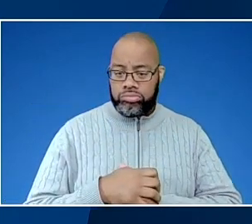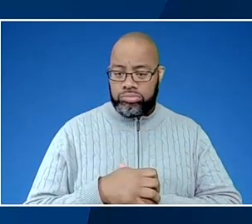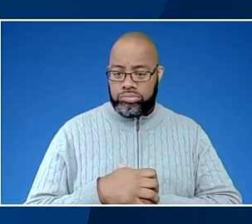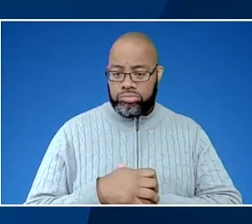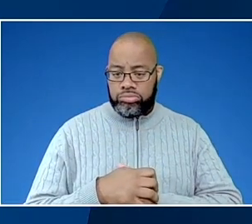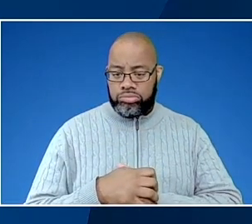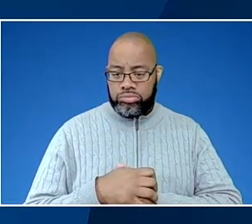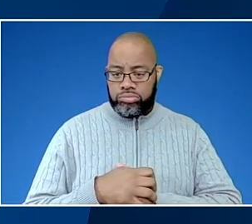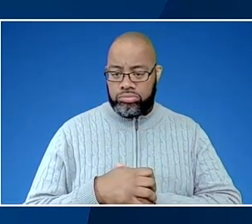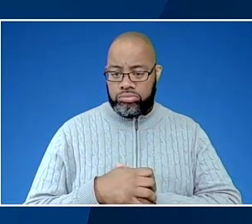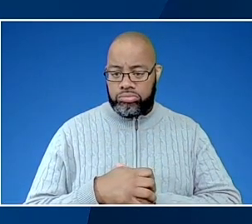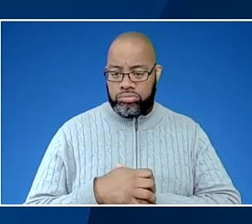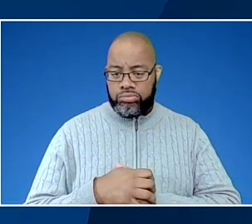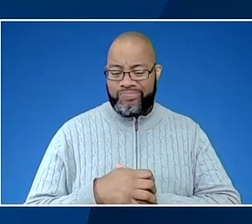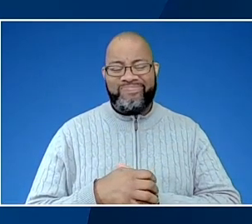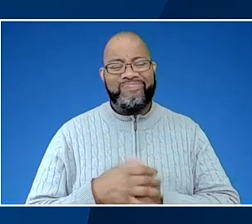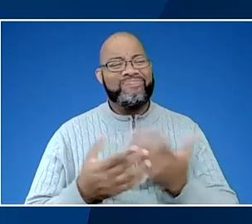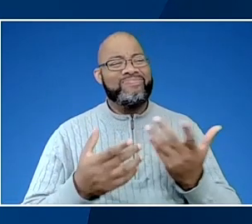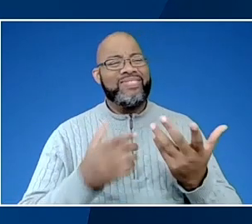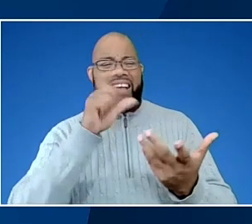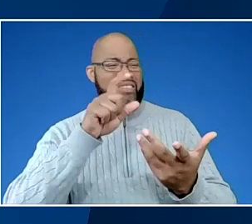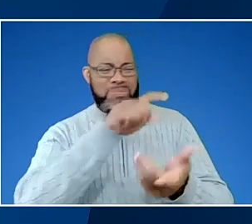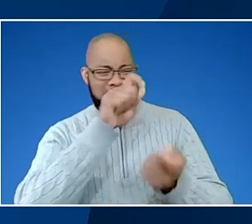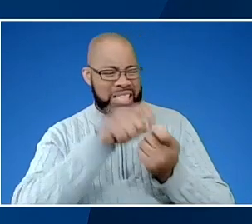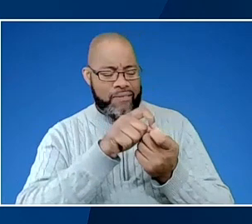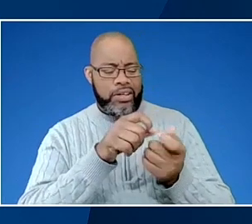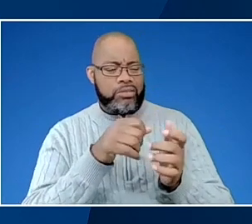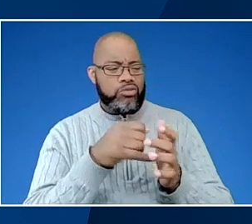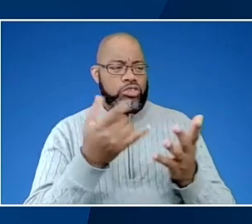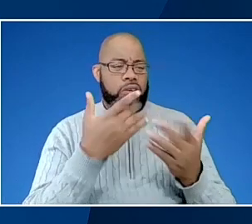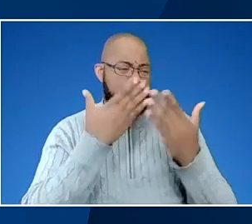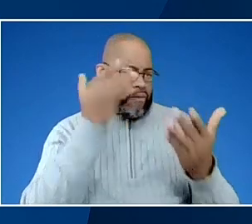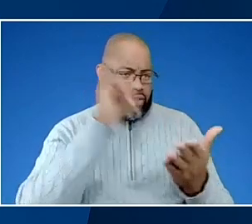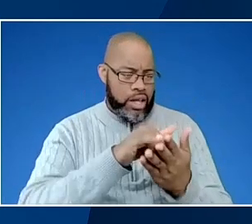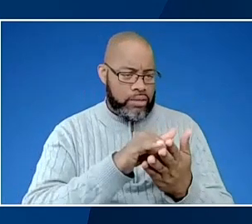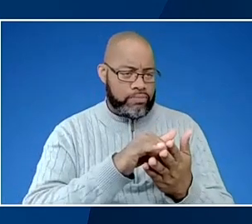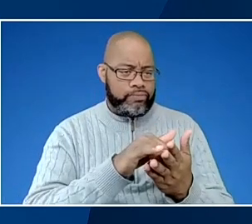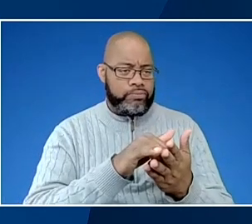No, I don't- it doesn't have to be specific. I just- you know, thank you for the- thank you for that clarification.